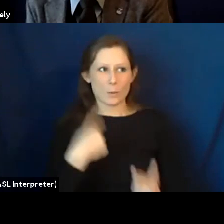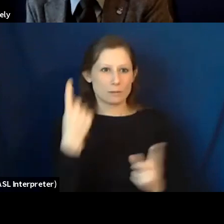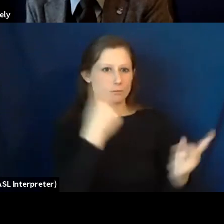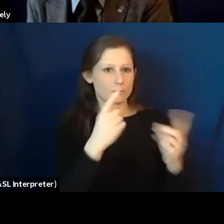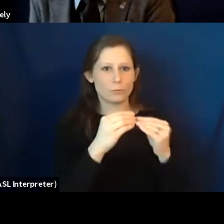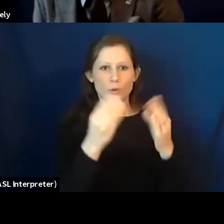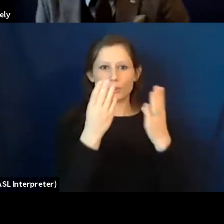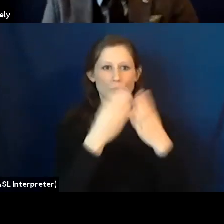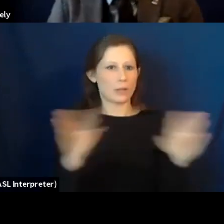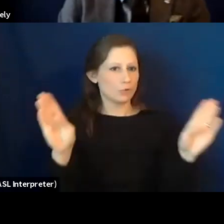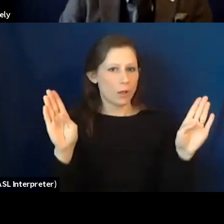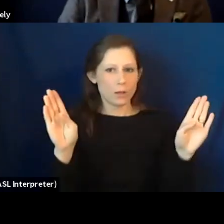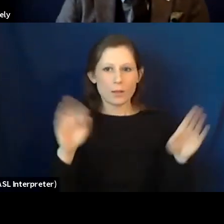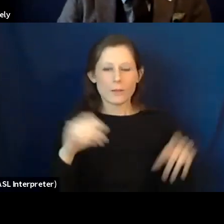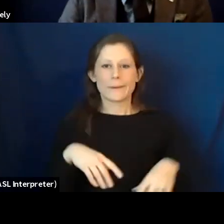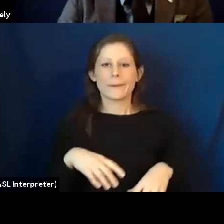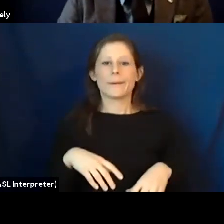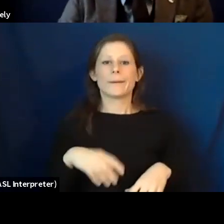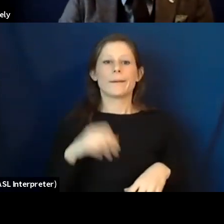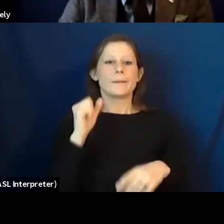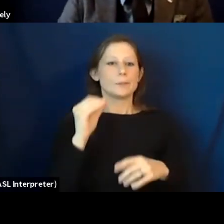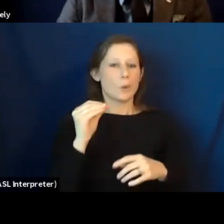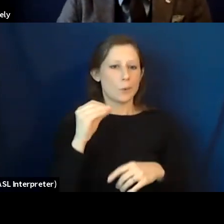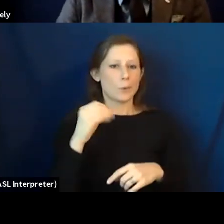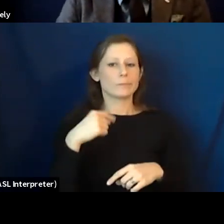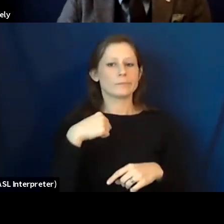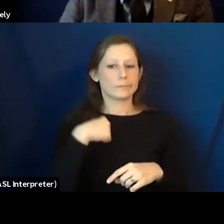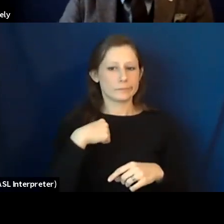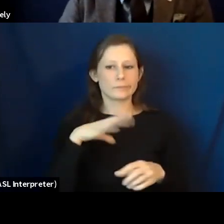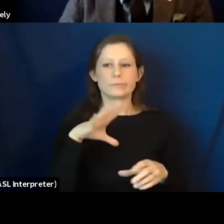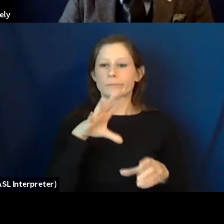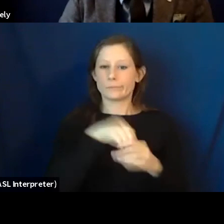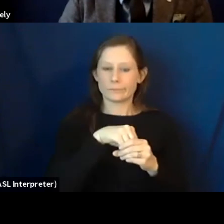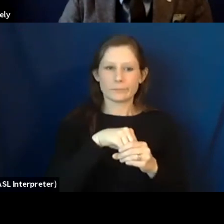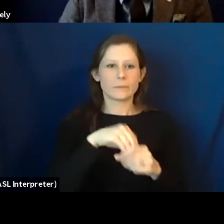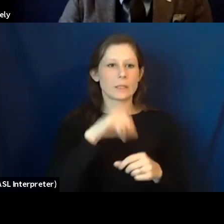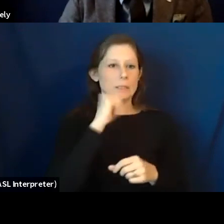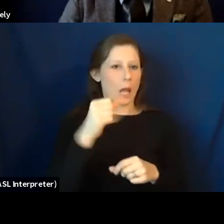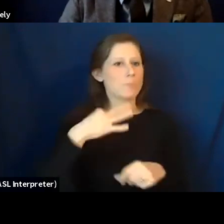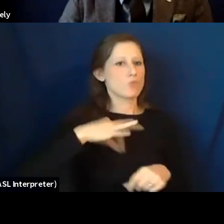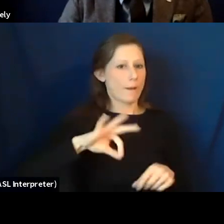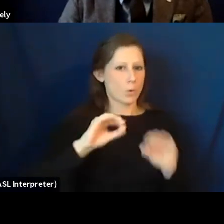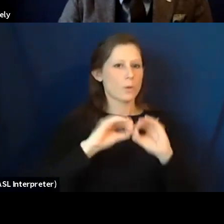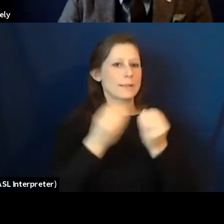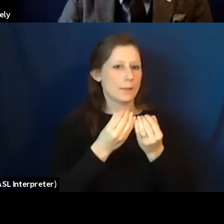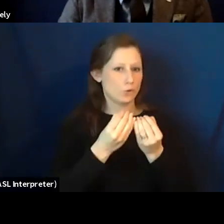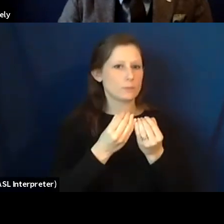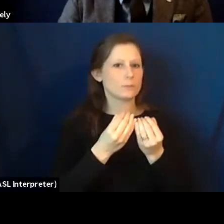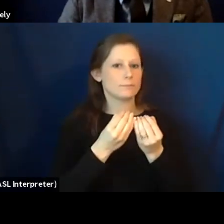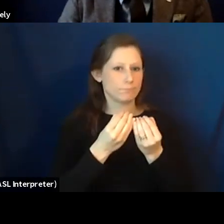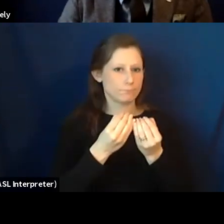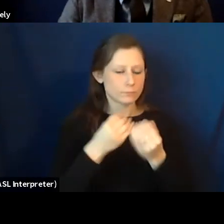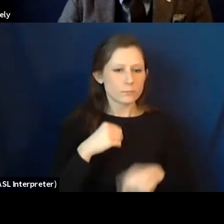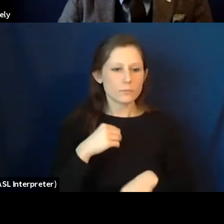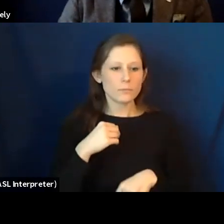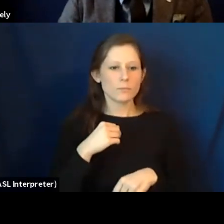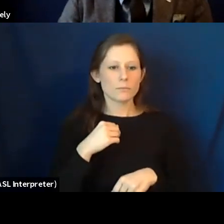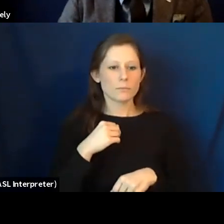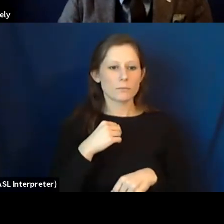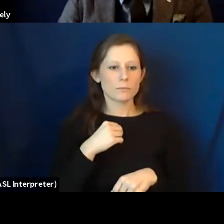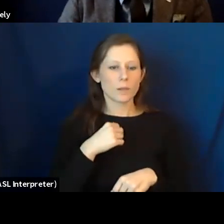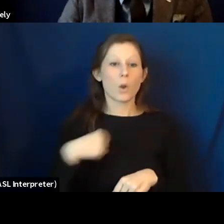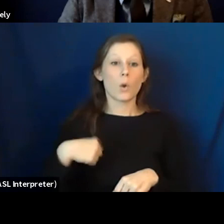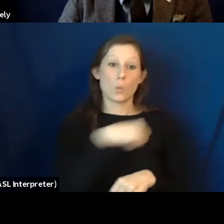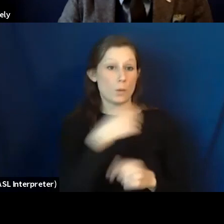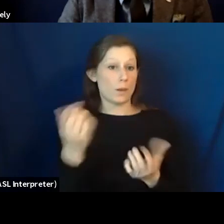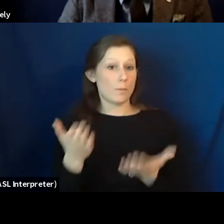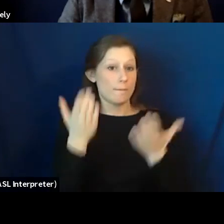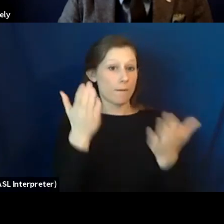um so um i i'm part of uh our non-profit organization in um we are we do provide cultural competency